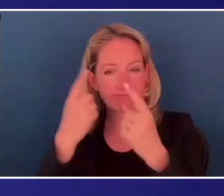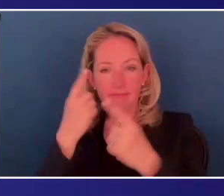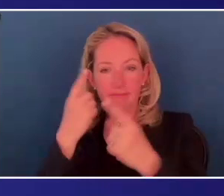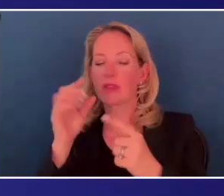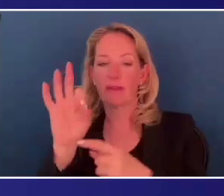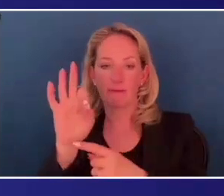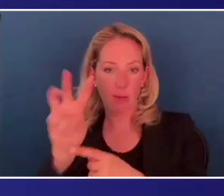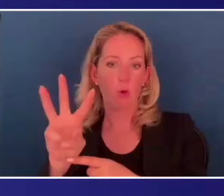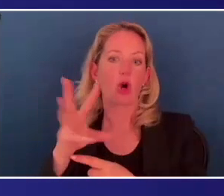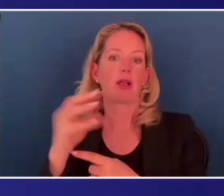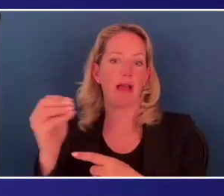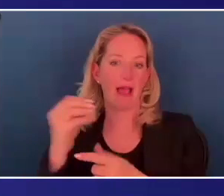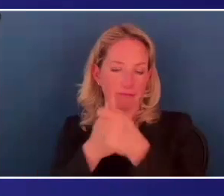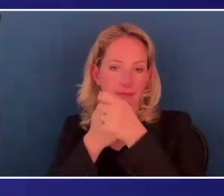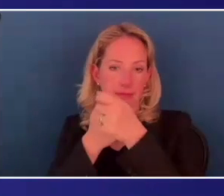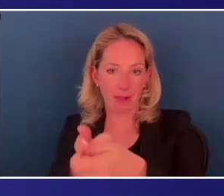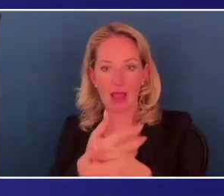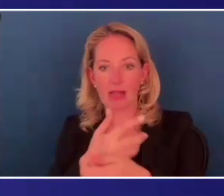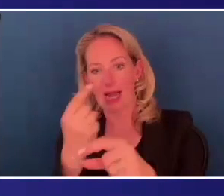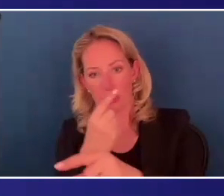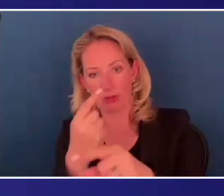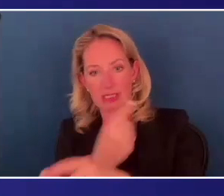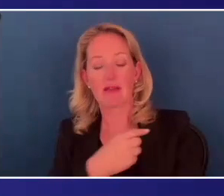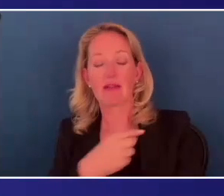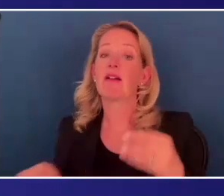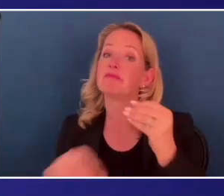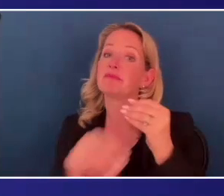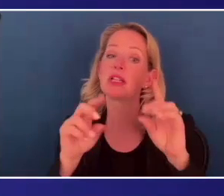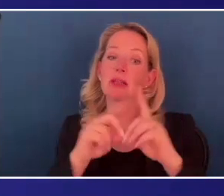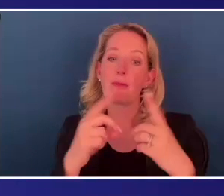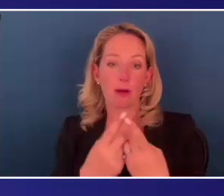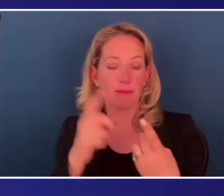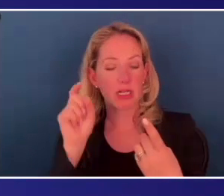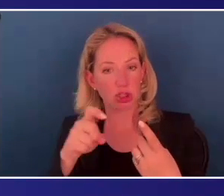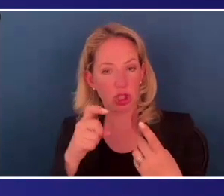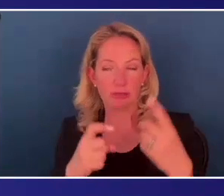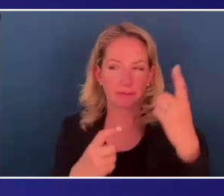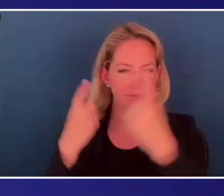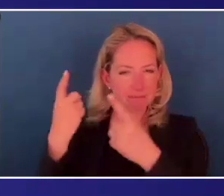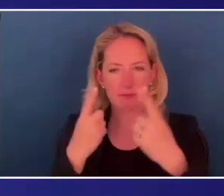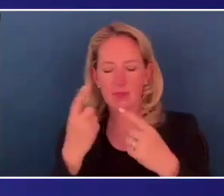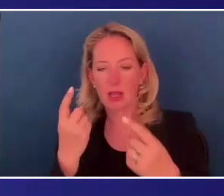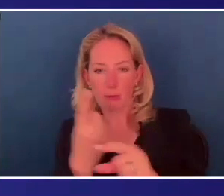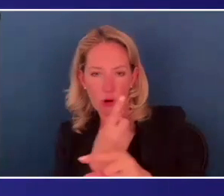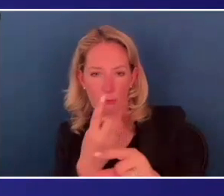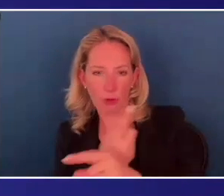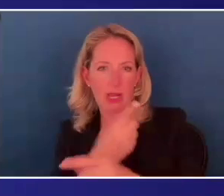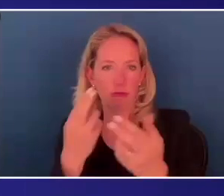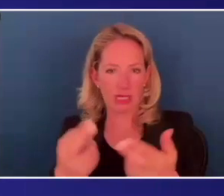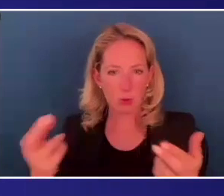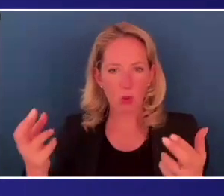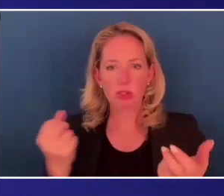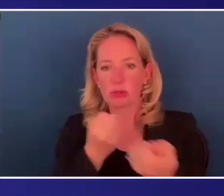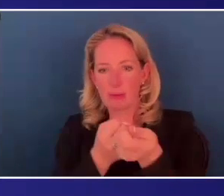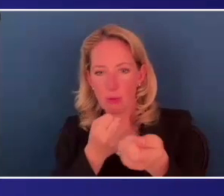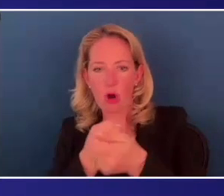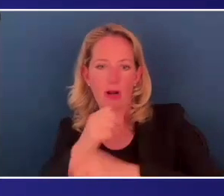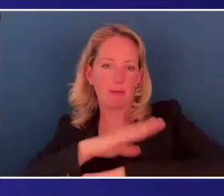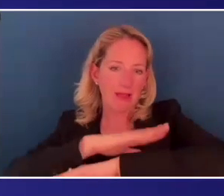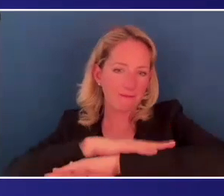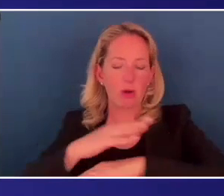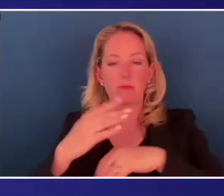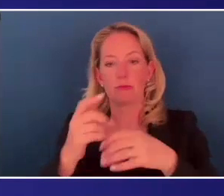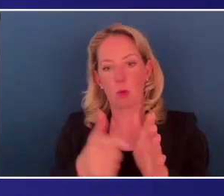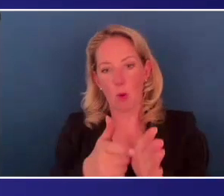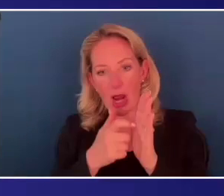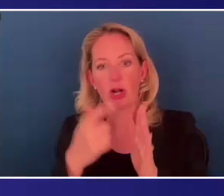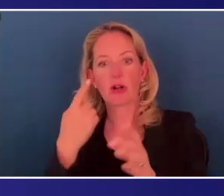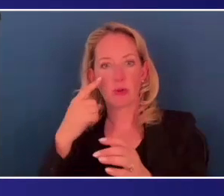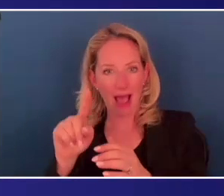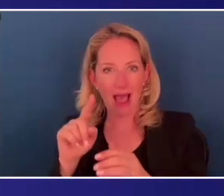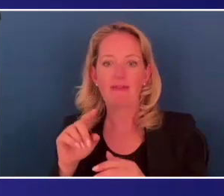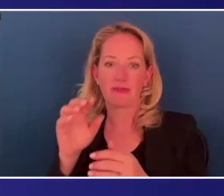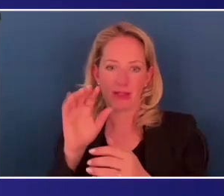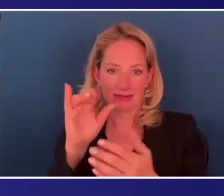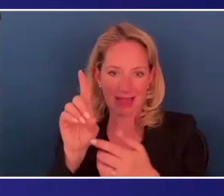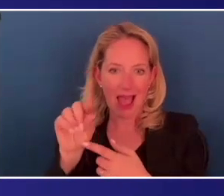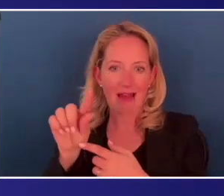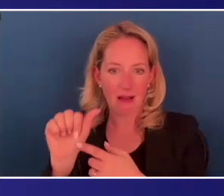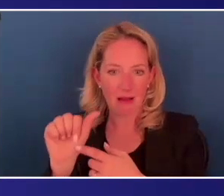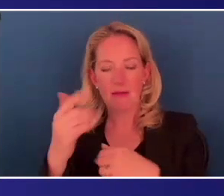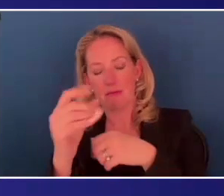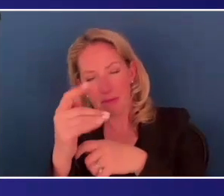Additionally, the department should prioritize and allocate appropriate resources to support the website or platform required to house FVT data so it can be implemented and made publicly available promptly.